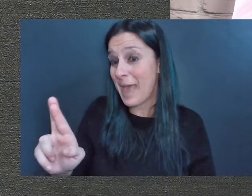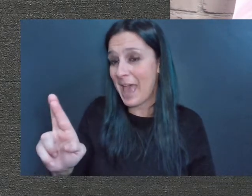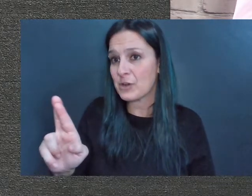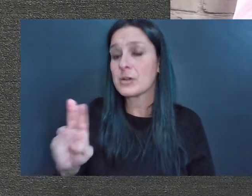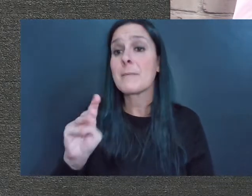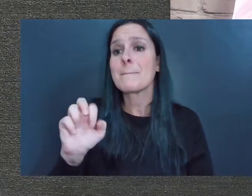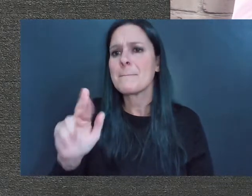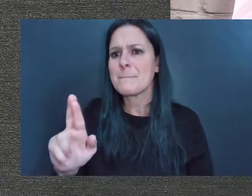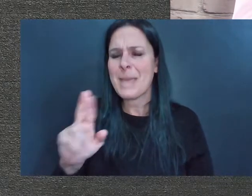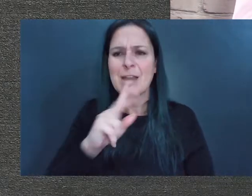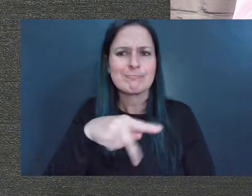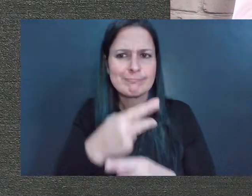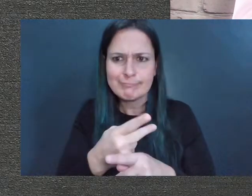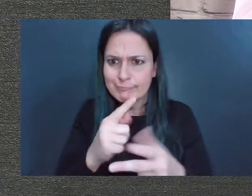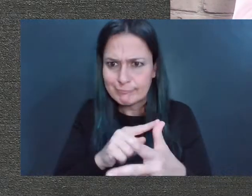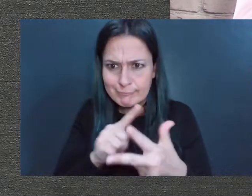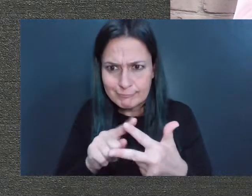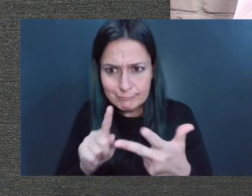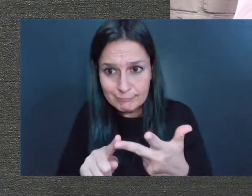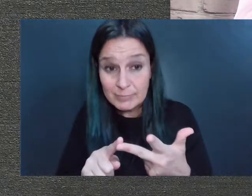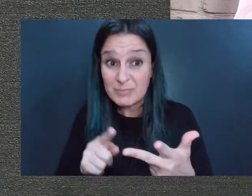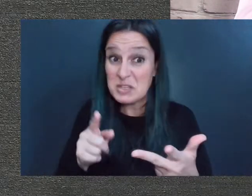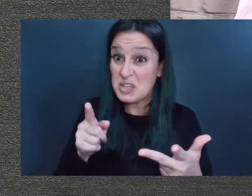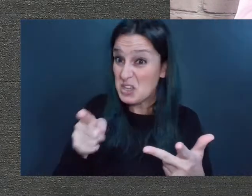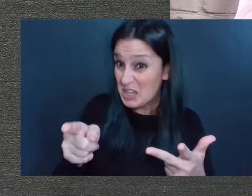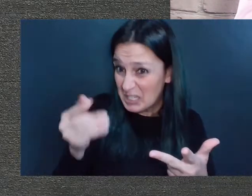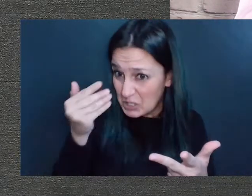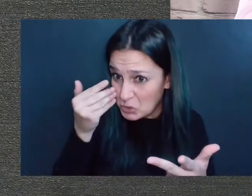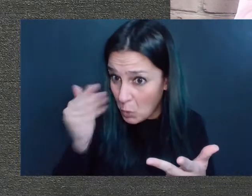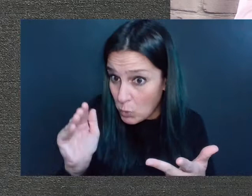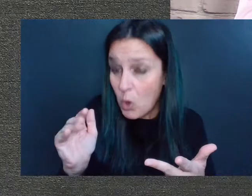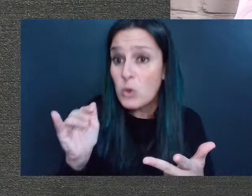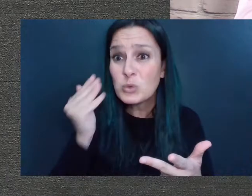Oh yeah, you're right they probably don't know. Do you know what matter is?